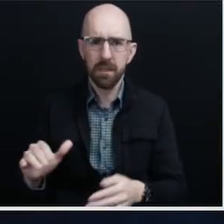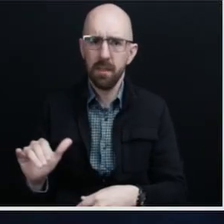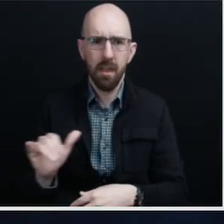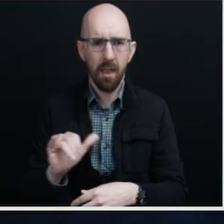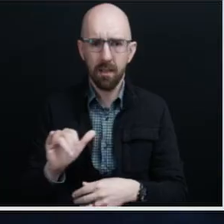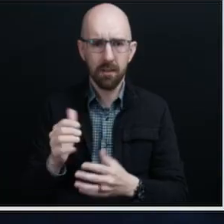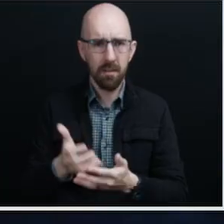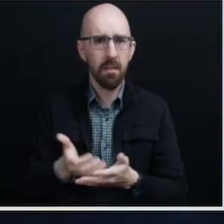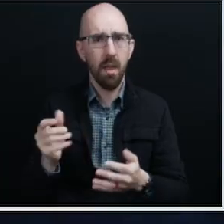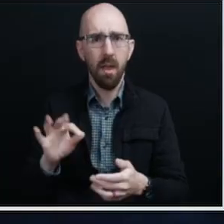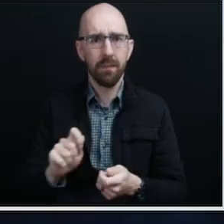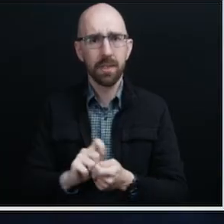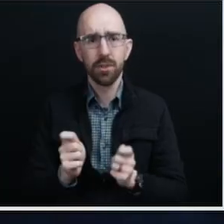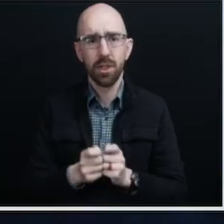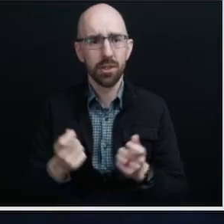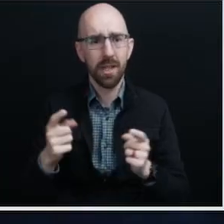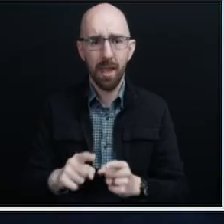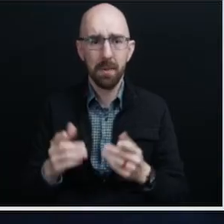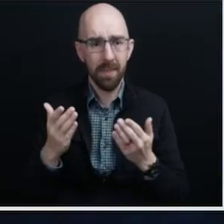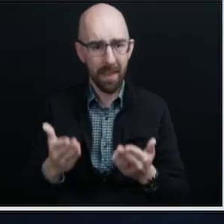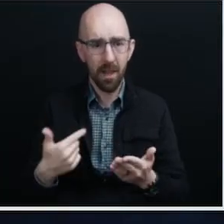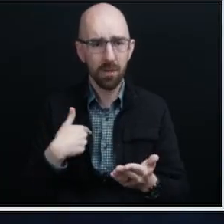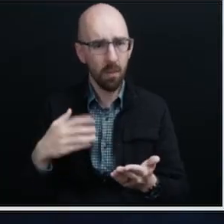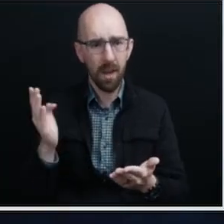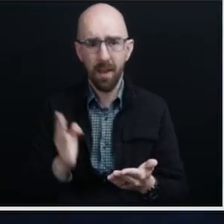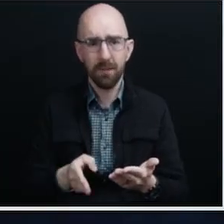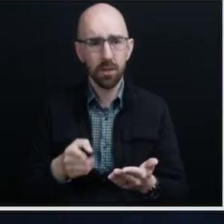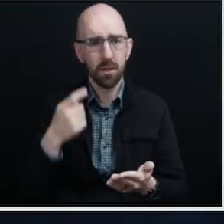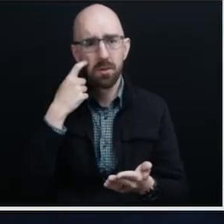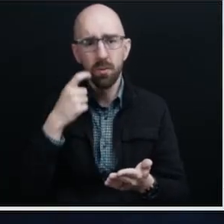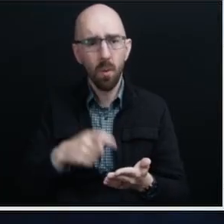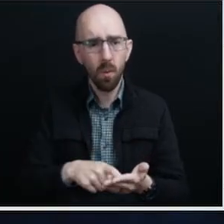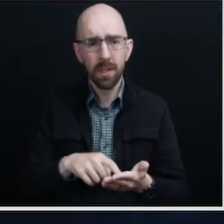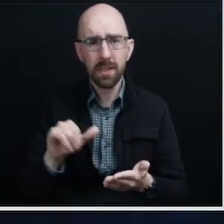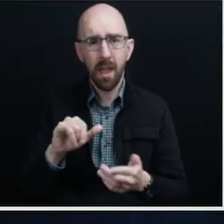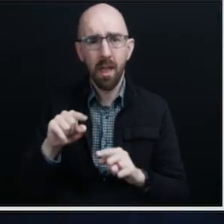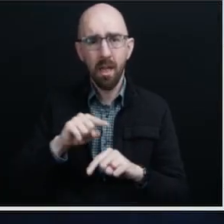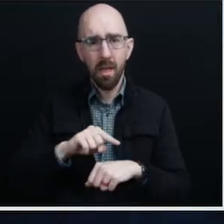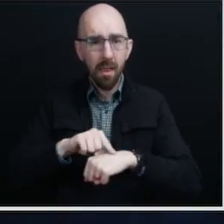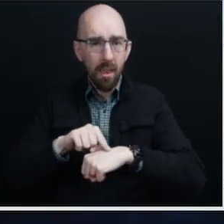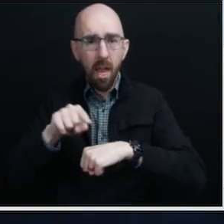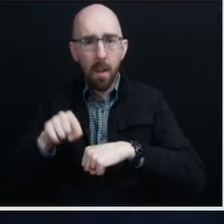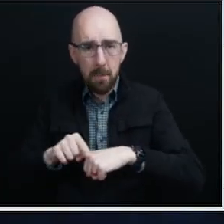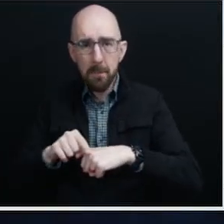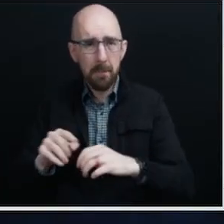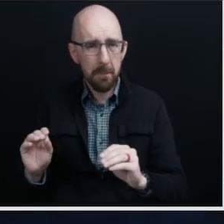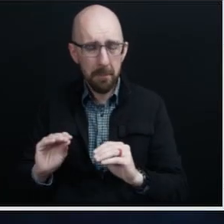changes happening there. So, I never noticed like a lump per se. I noticed the skin changes. So,